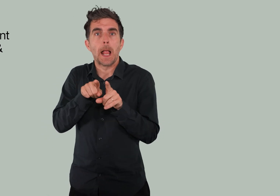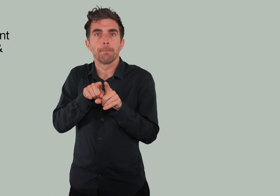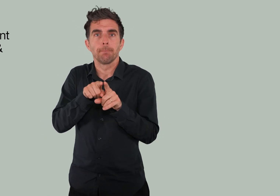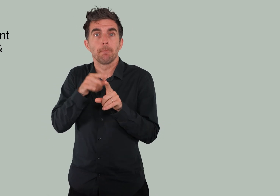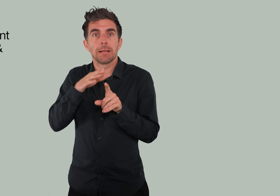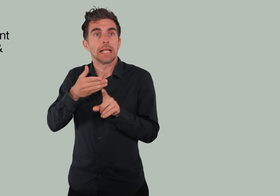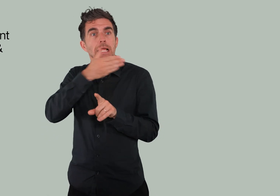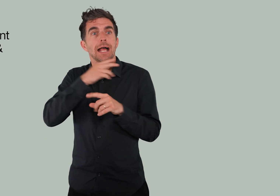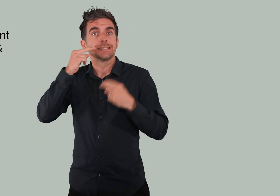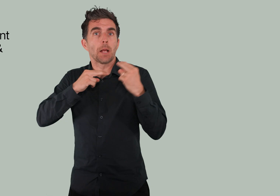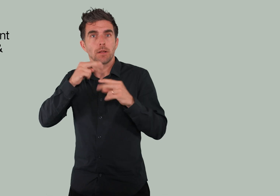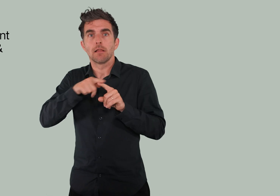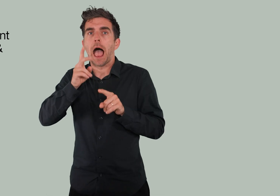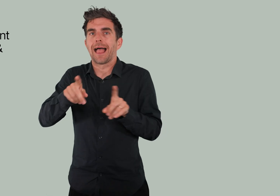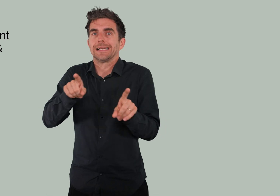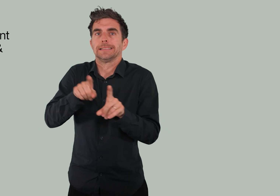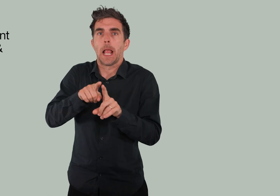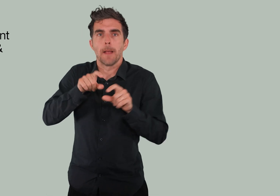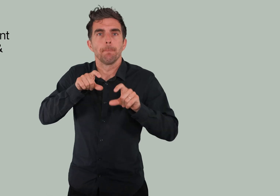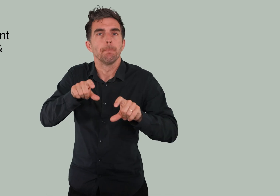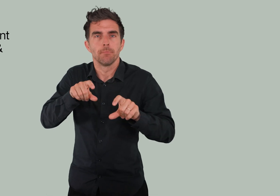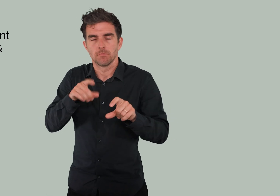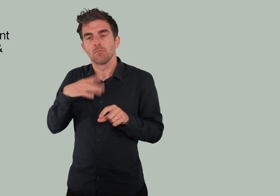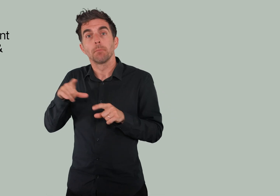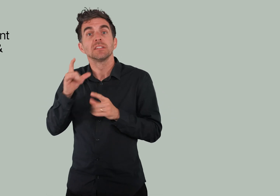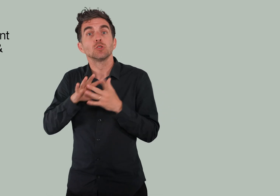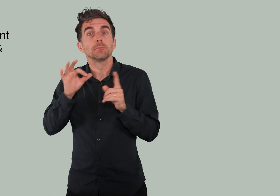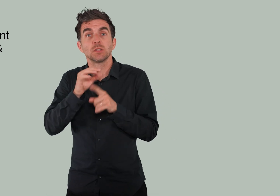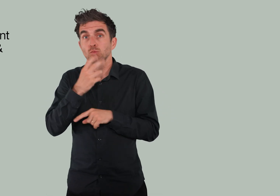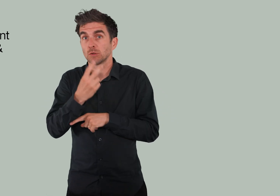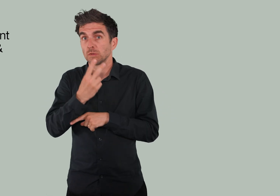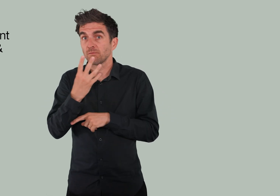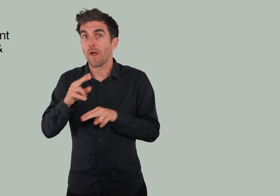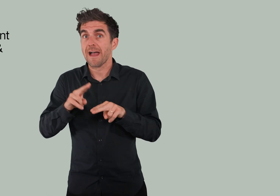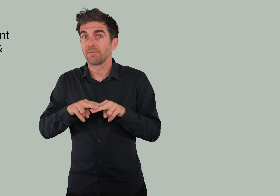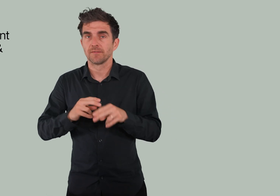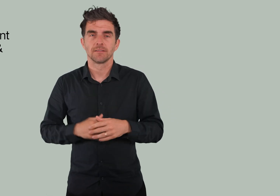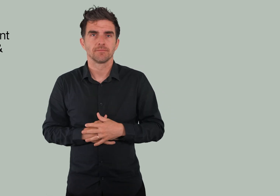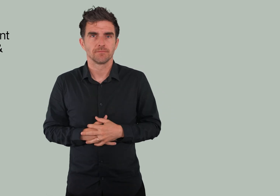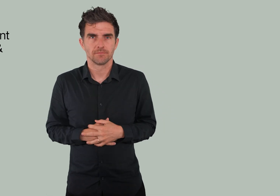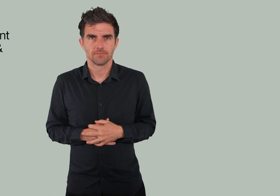which their most recent assessment was conducted (DWP, 2024f).